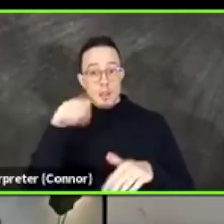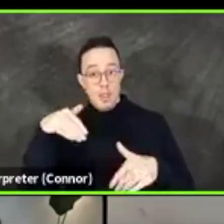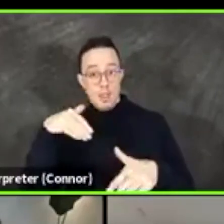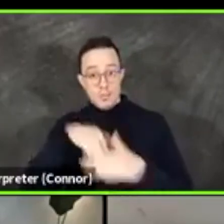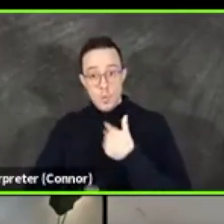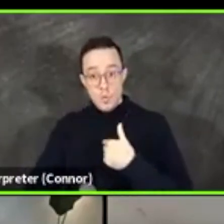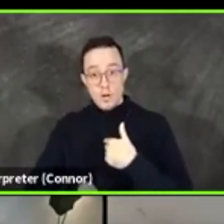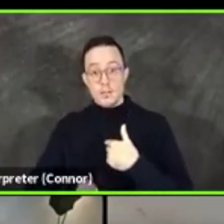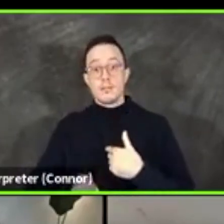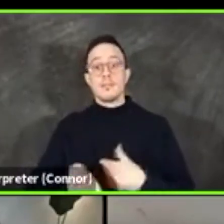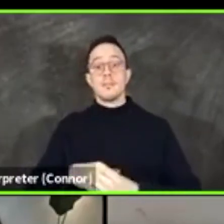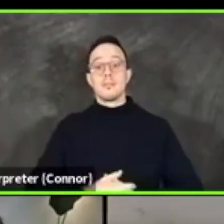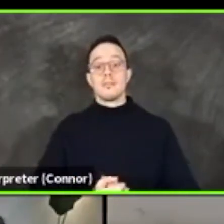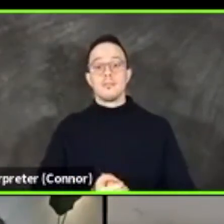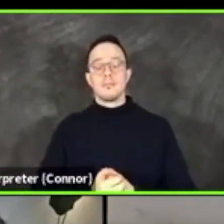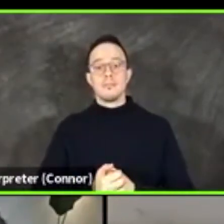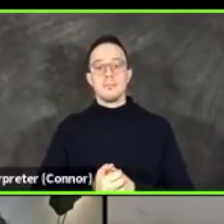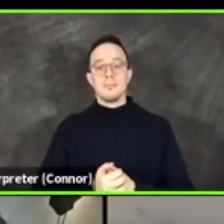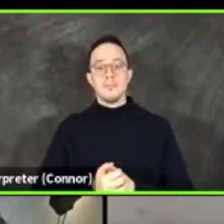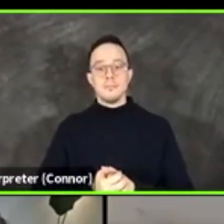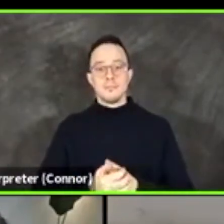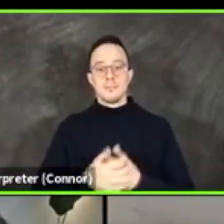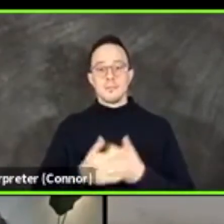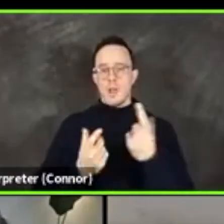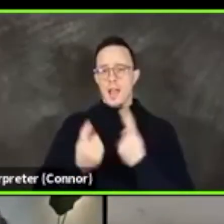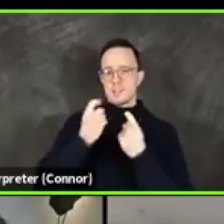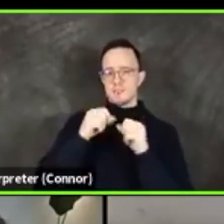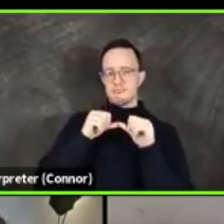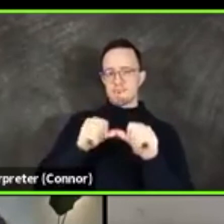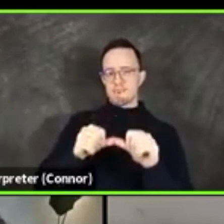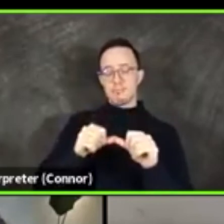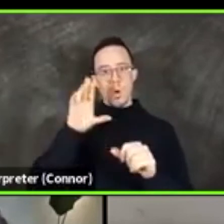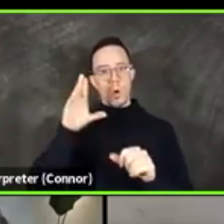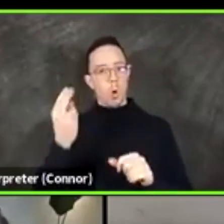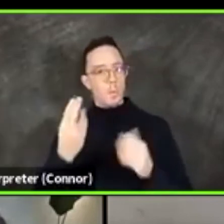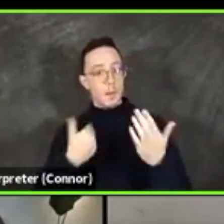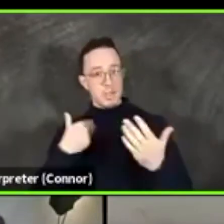YOU KNOW, MAYBE I SHOULD TALK TO THIS PERSON, AND I CHECK IN WITH MULTIPLE